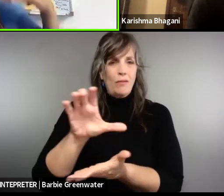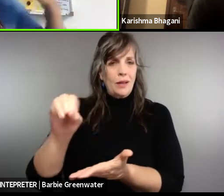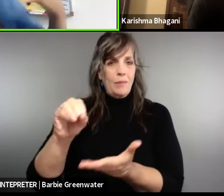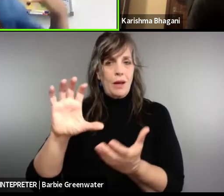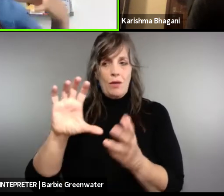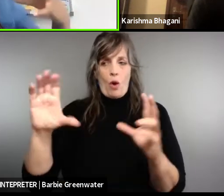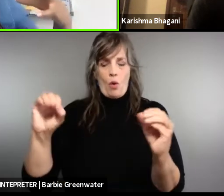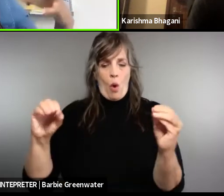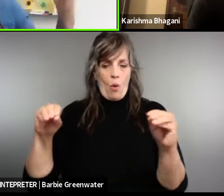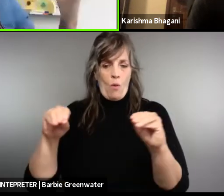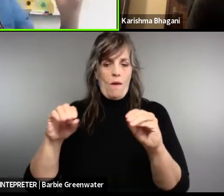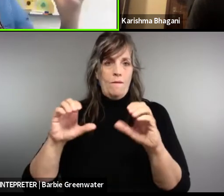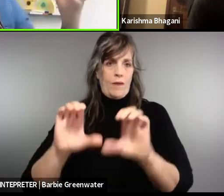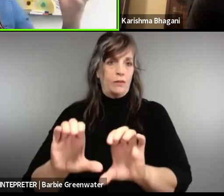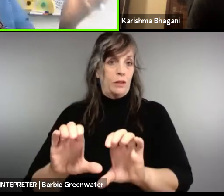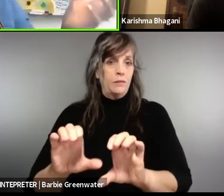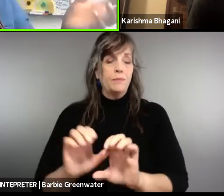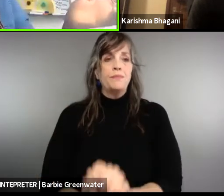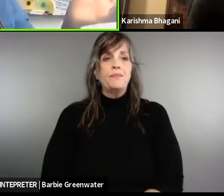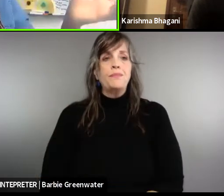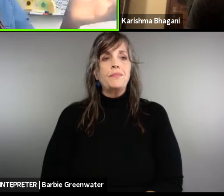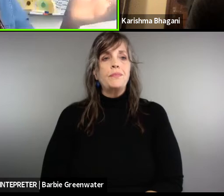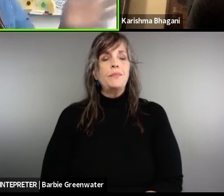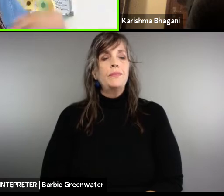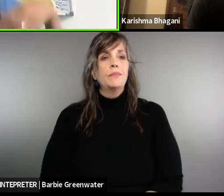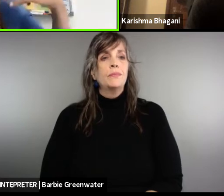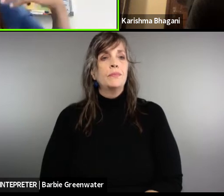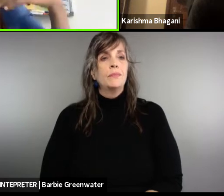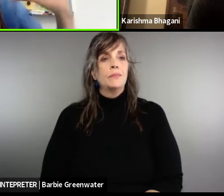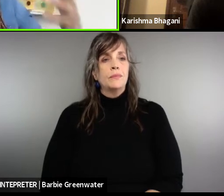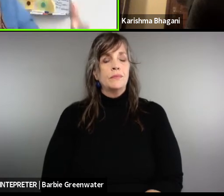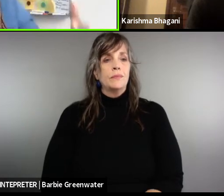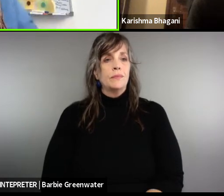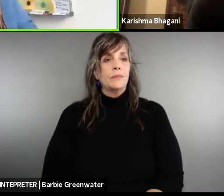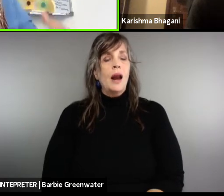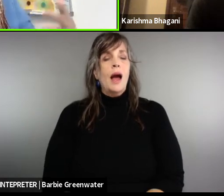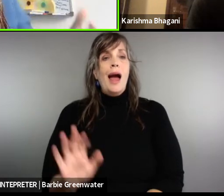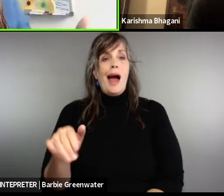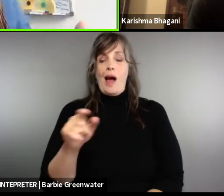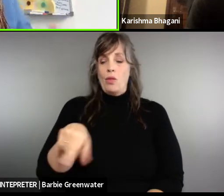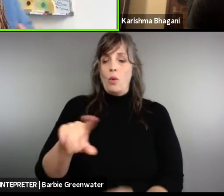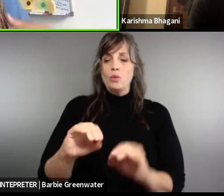And they kept saying to their organizations, you need to diversify your programs.